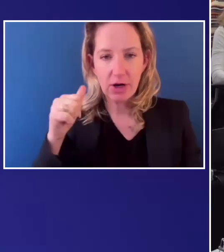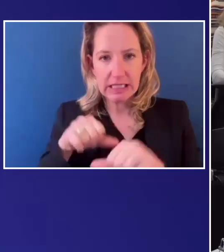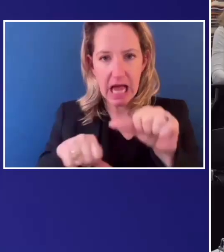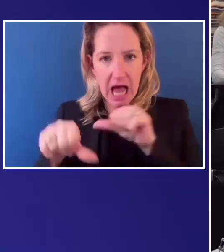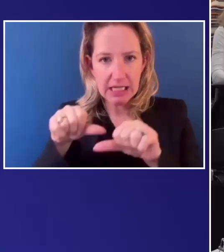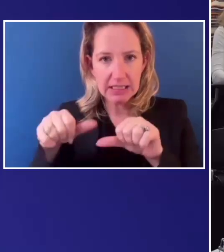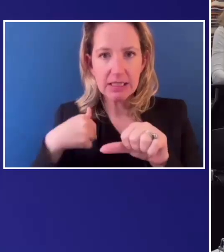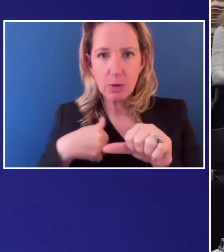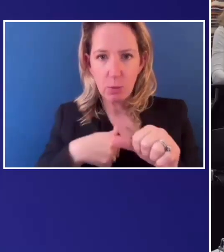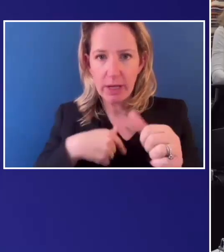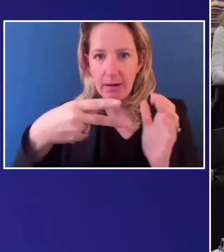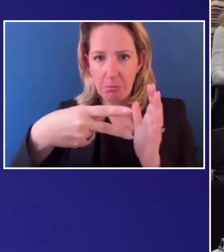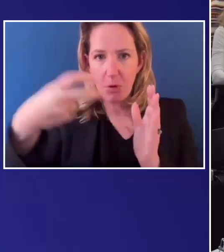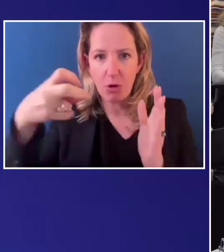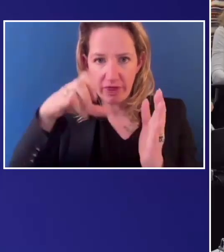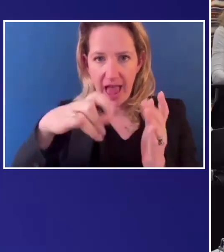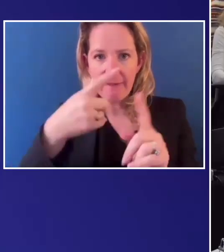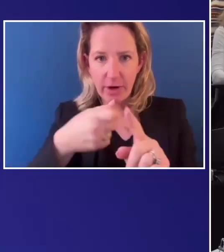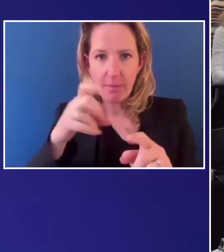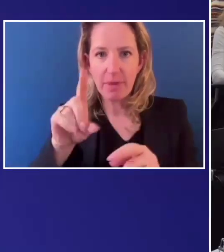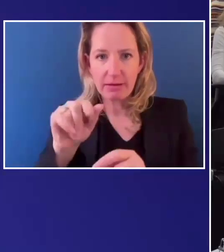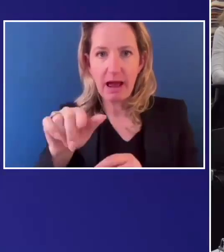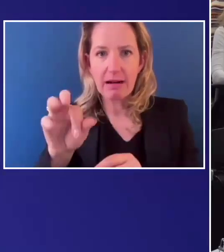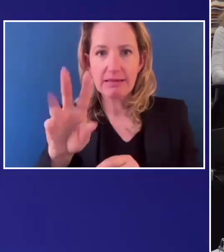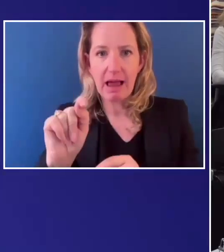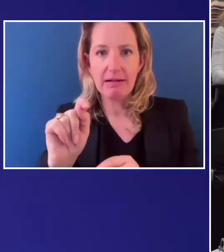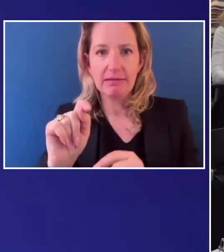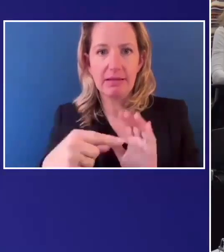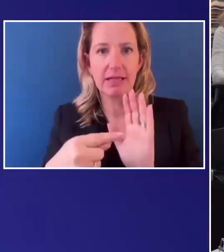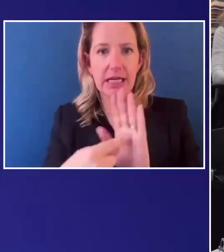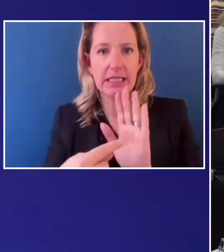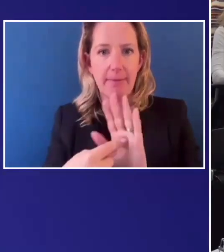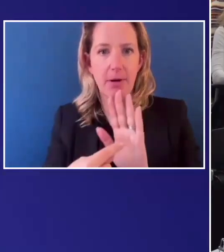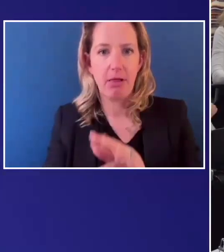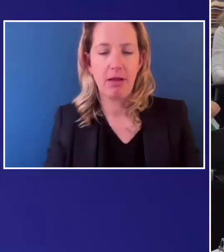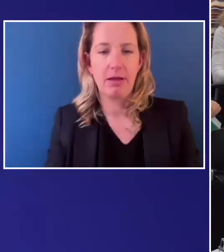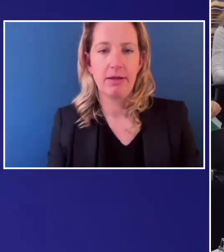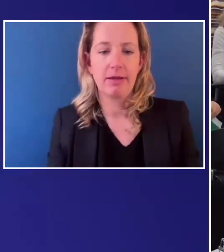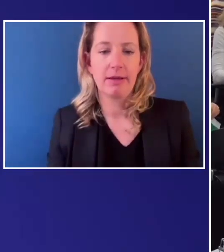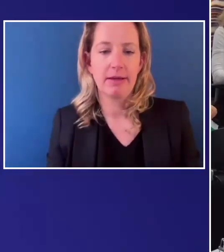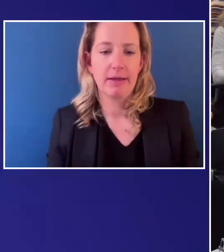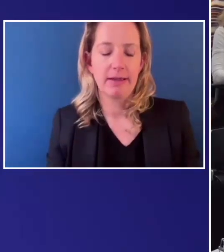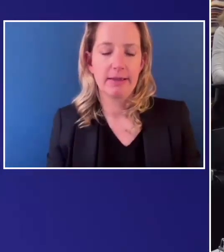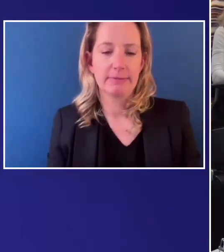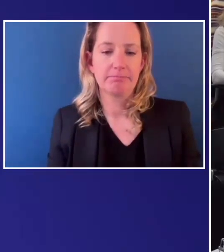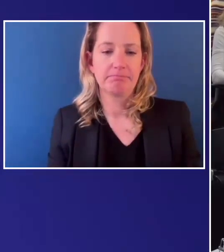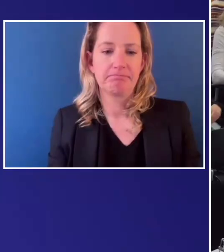just as an example. So I guess my question is,